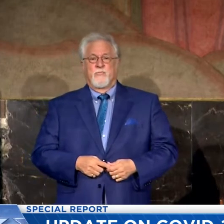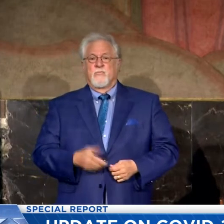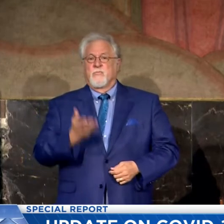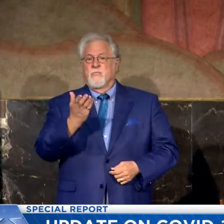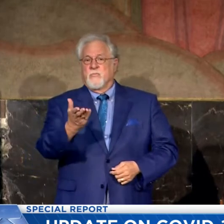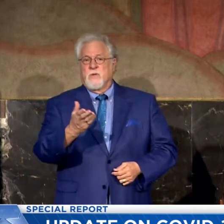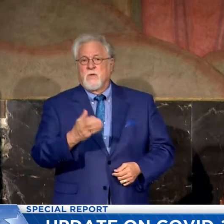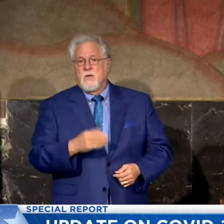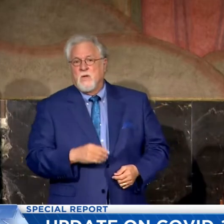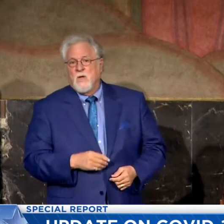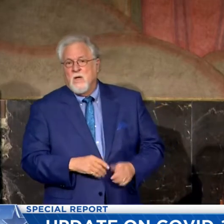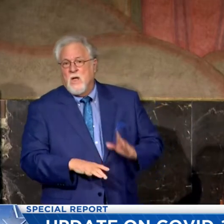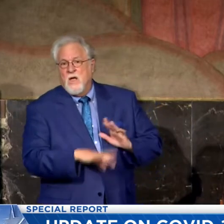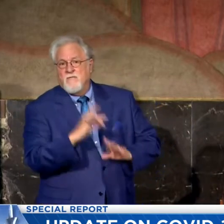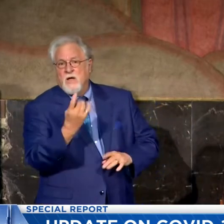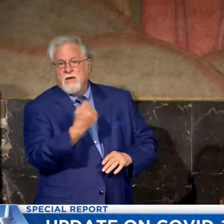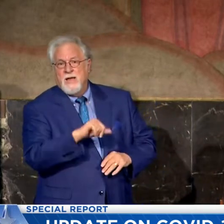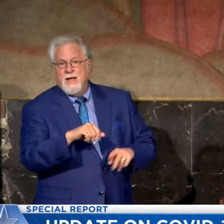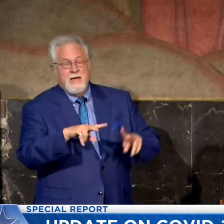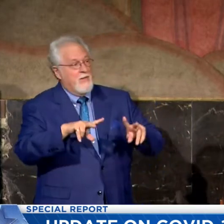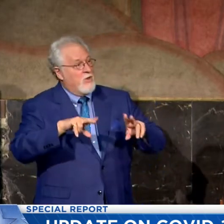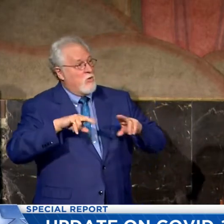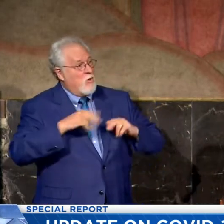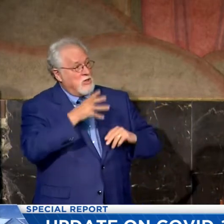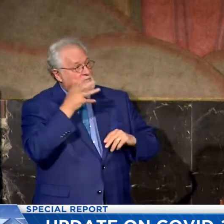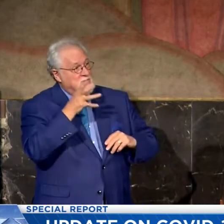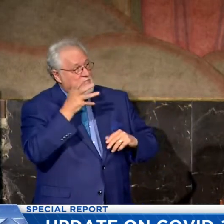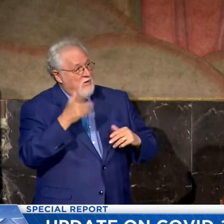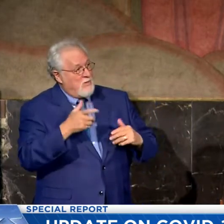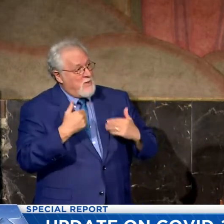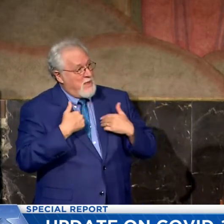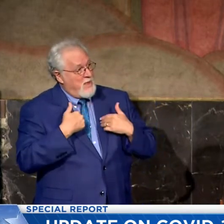IS THE SAME AS IT'S BEEN A LONG TIME. YES, SIR?